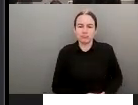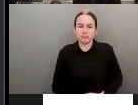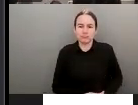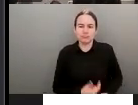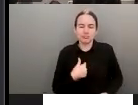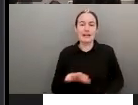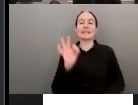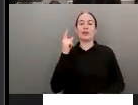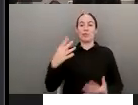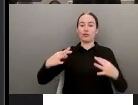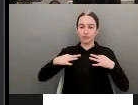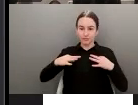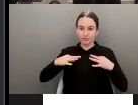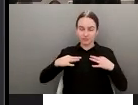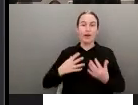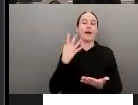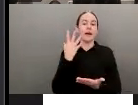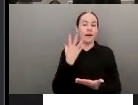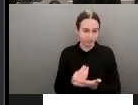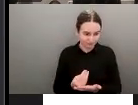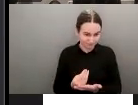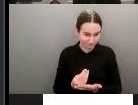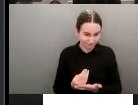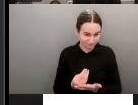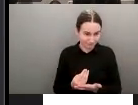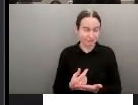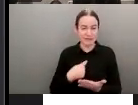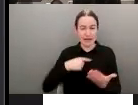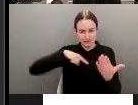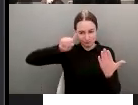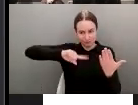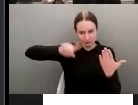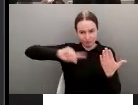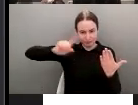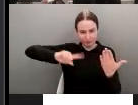I will scroll,